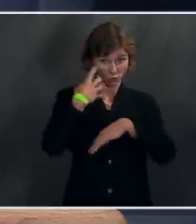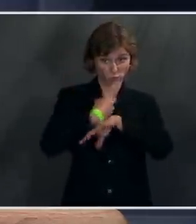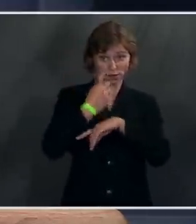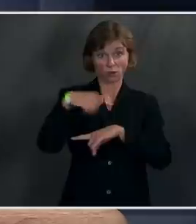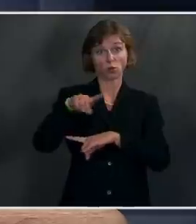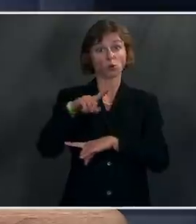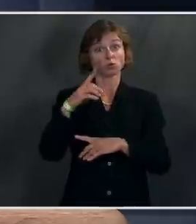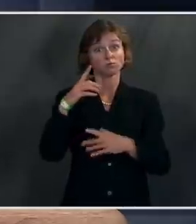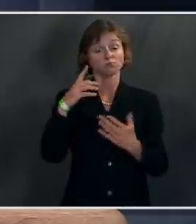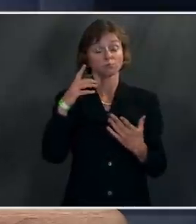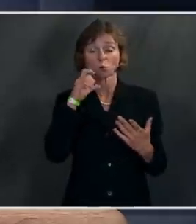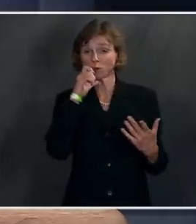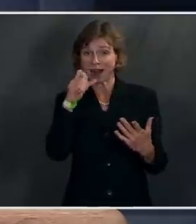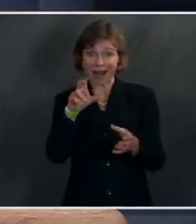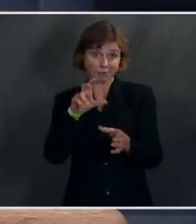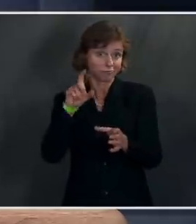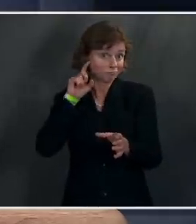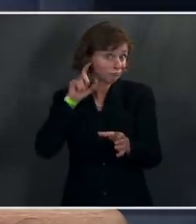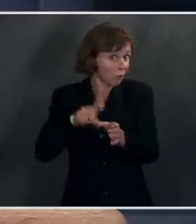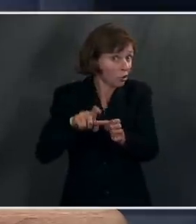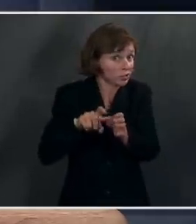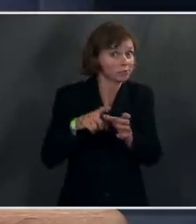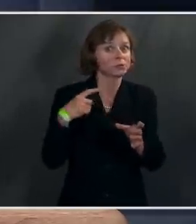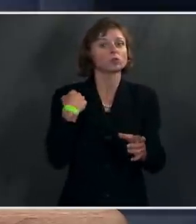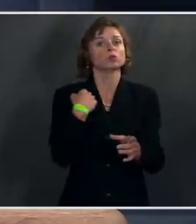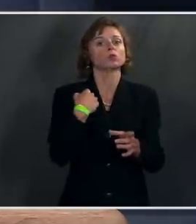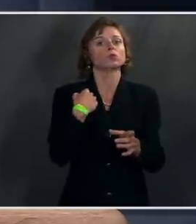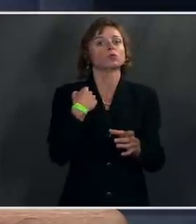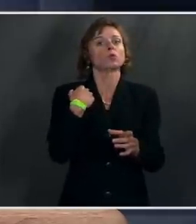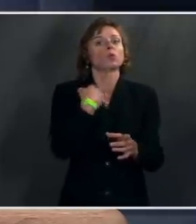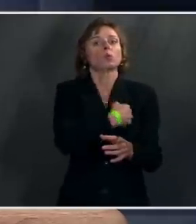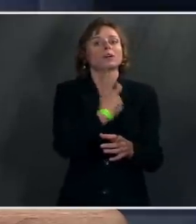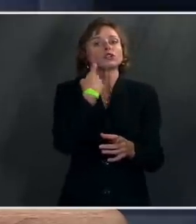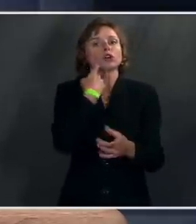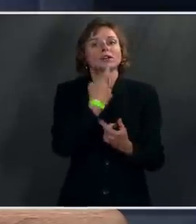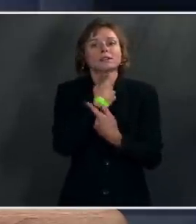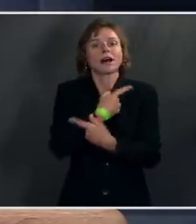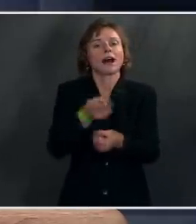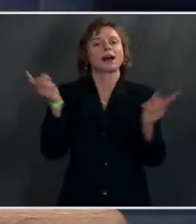or Jeff Zients announced our coordinator COVID coordinator, I should say, that starting on February 11th,